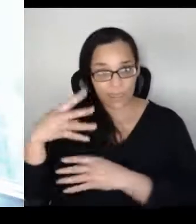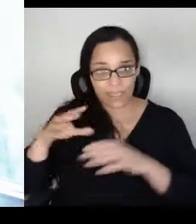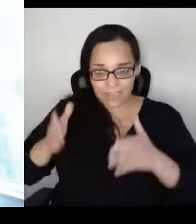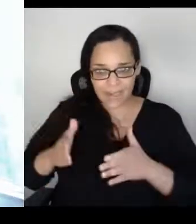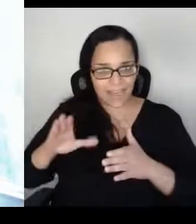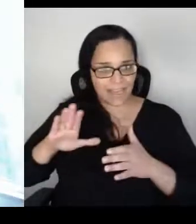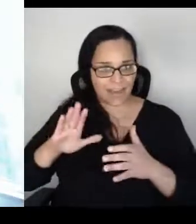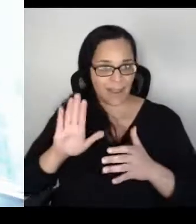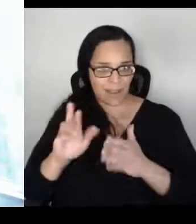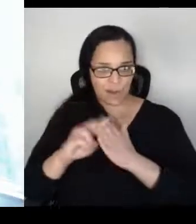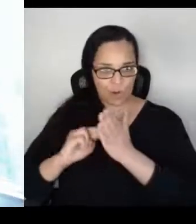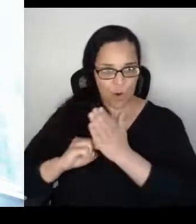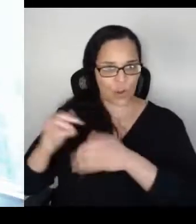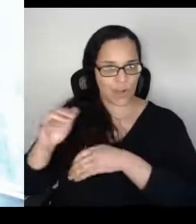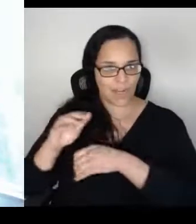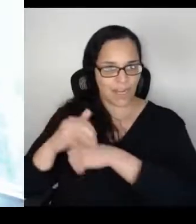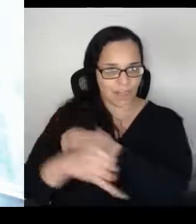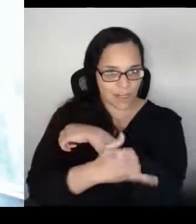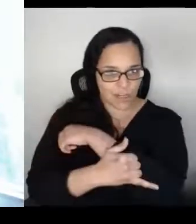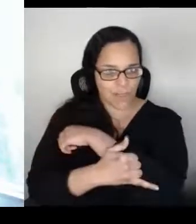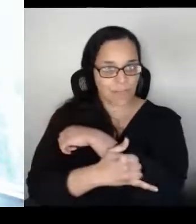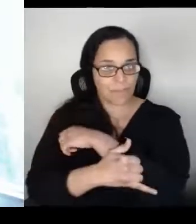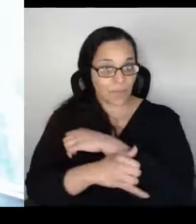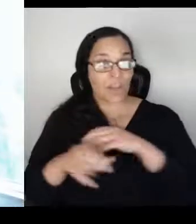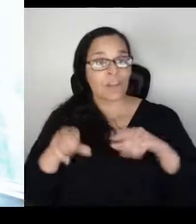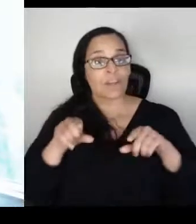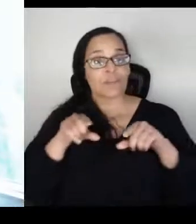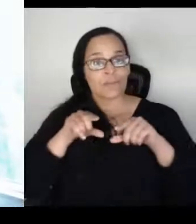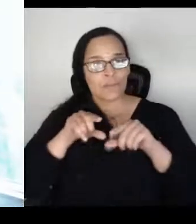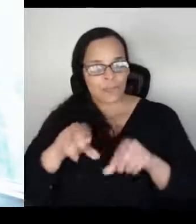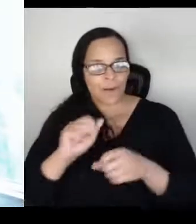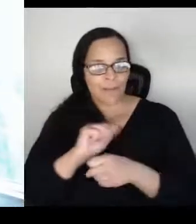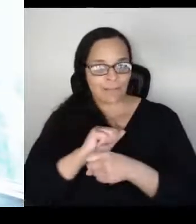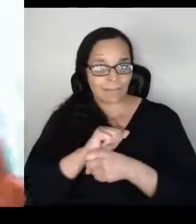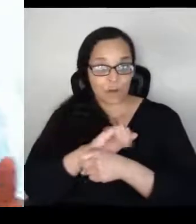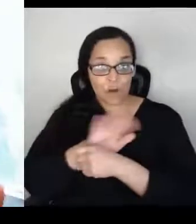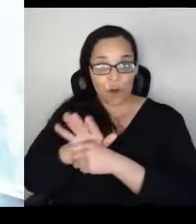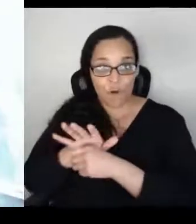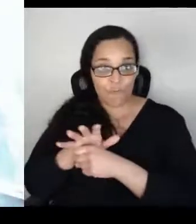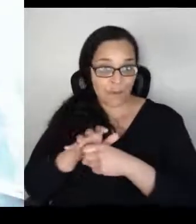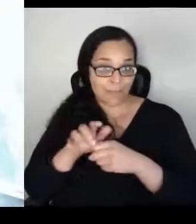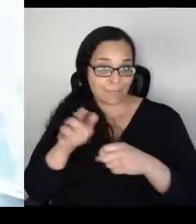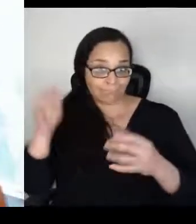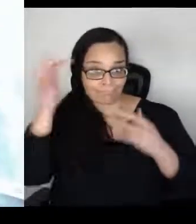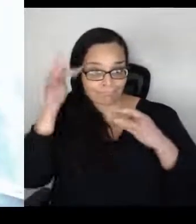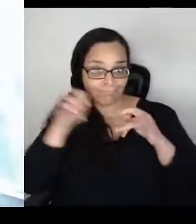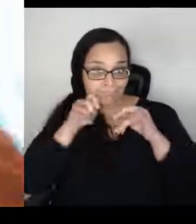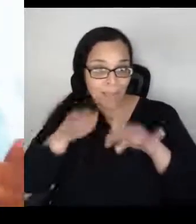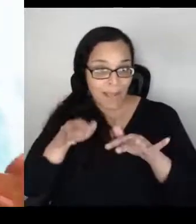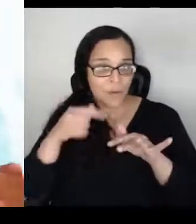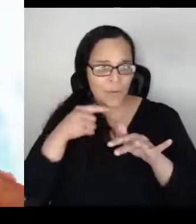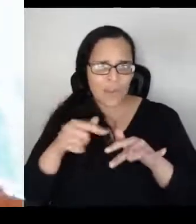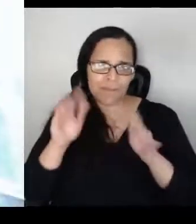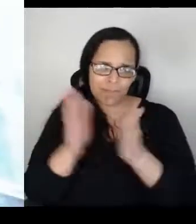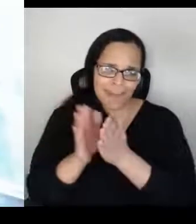We praise them throughout the pandemic as essential workers, and as soon as we felt somewhat above the water,